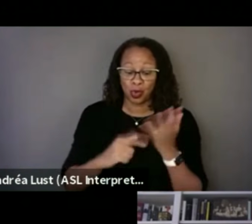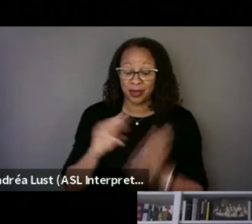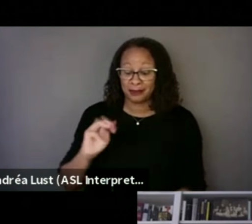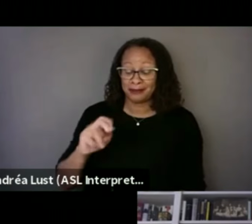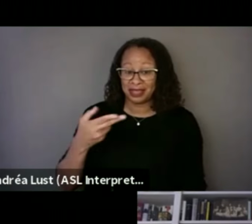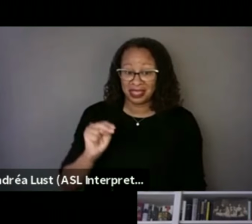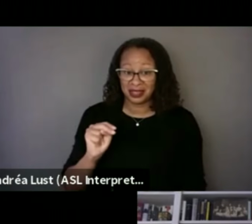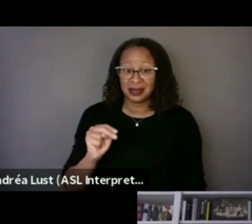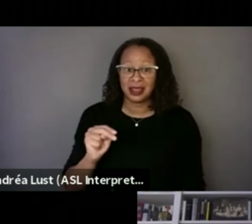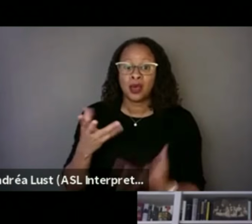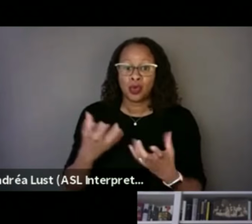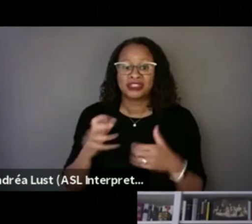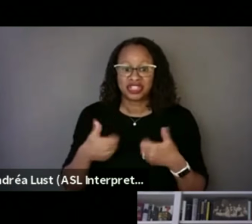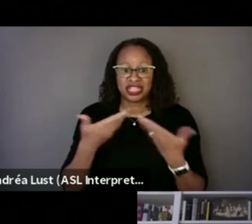through even herself.